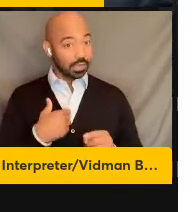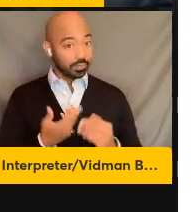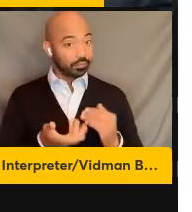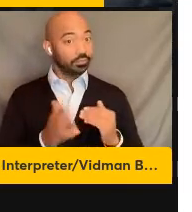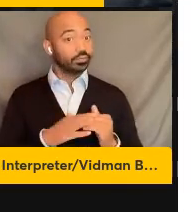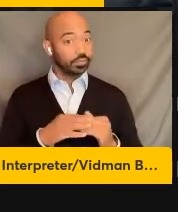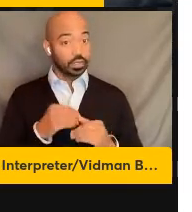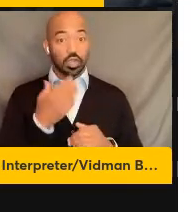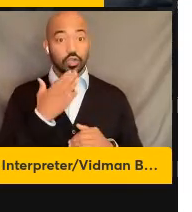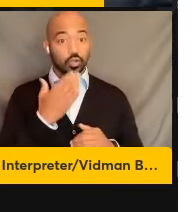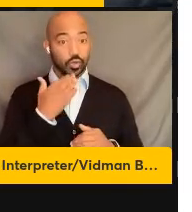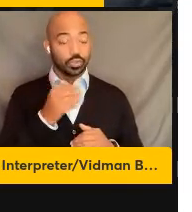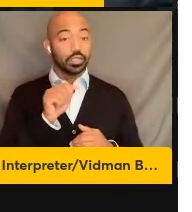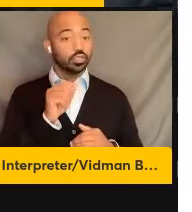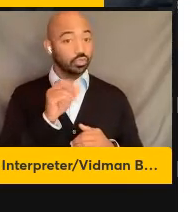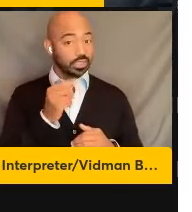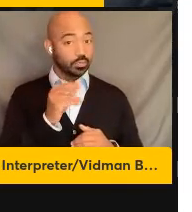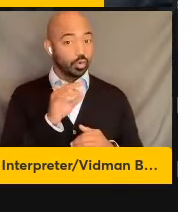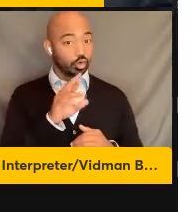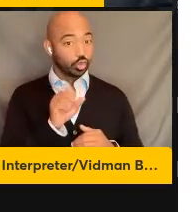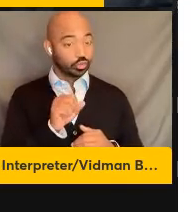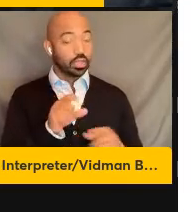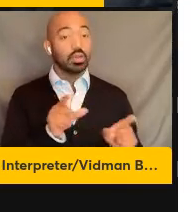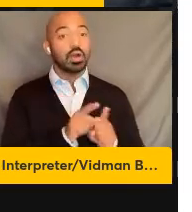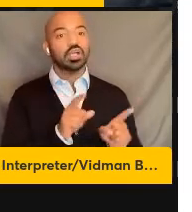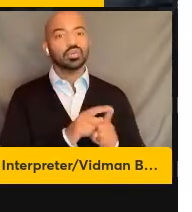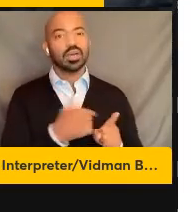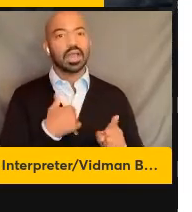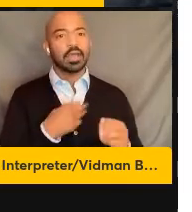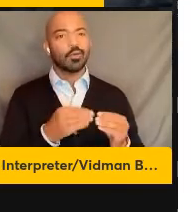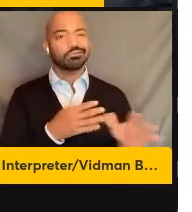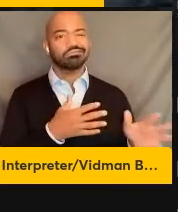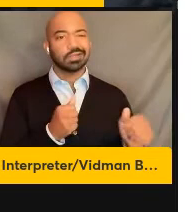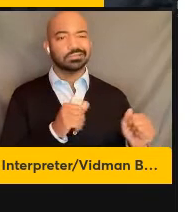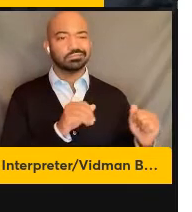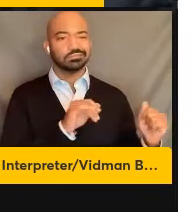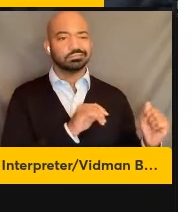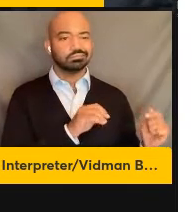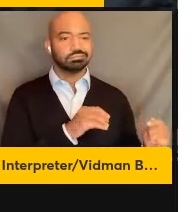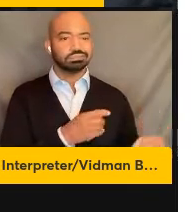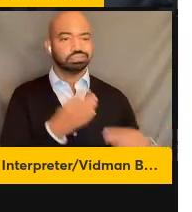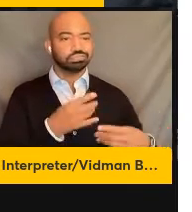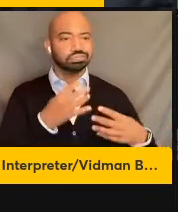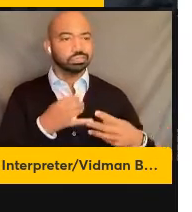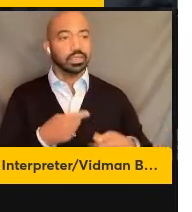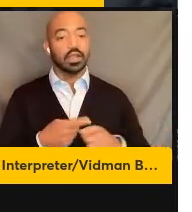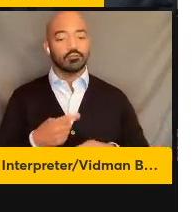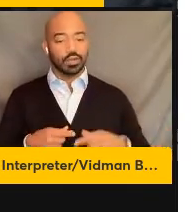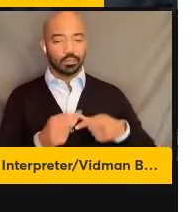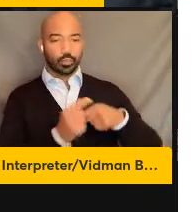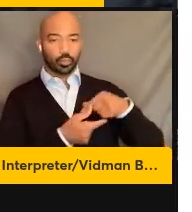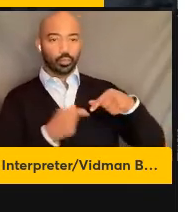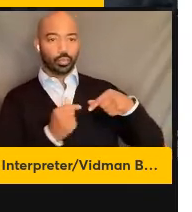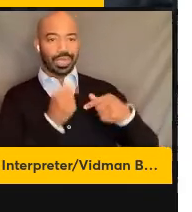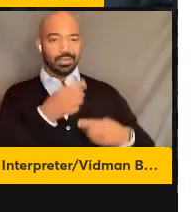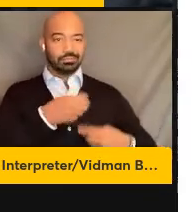glucose transporters also show a more rapid rate of glucose uptake into the from the intestine, which is what we would